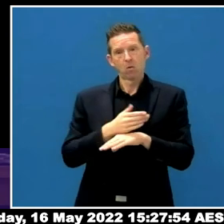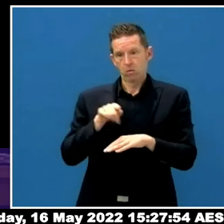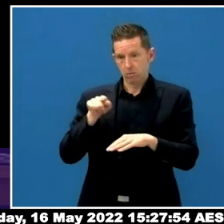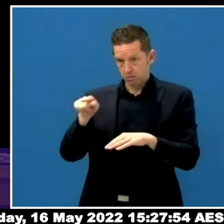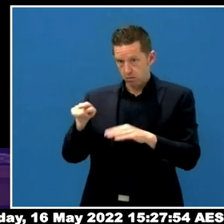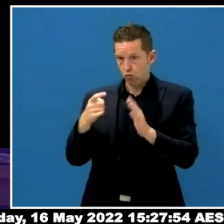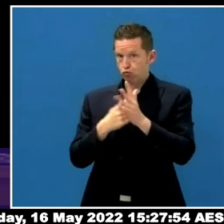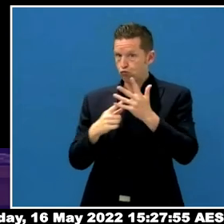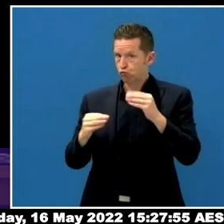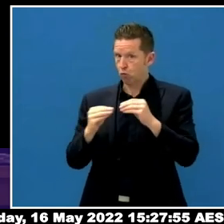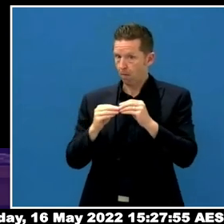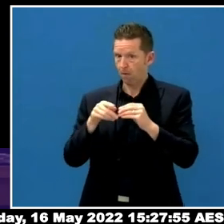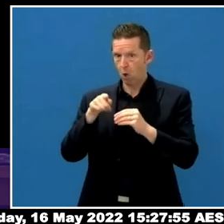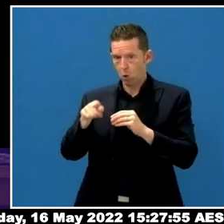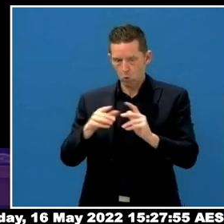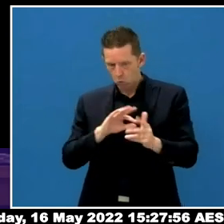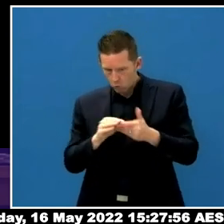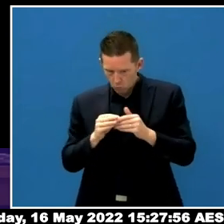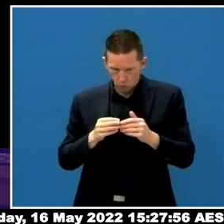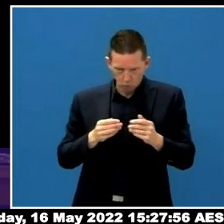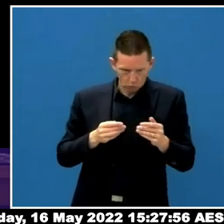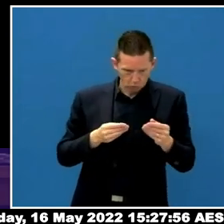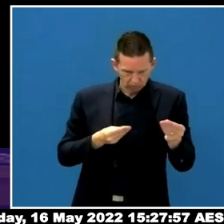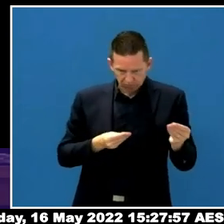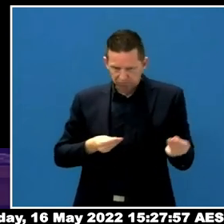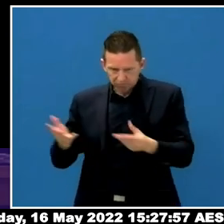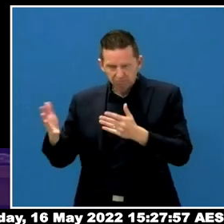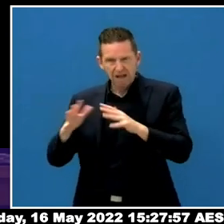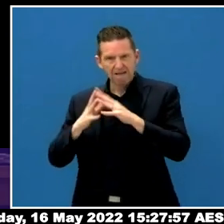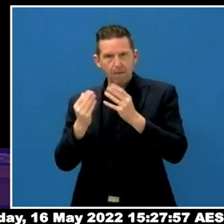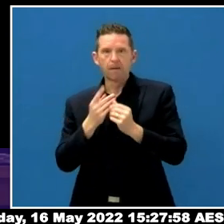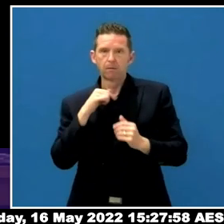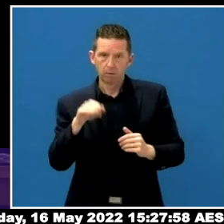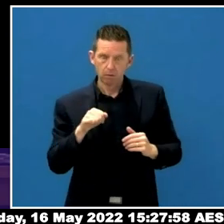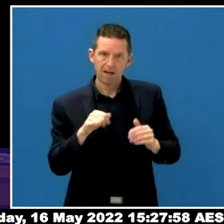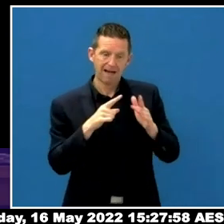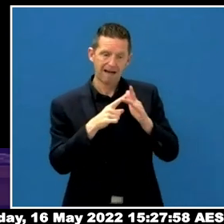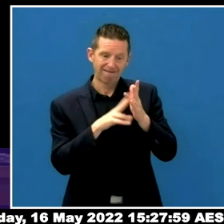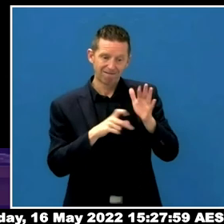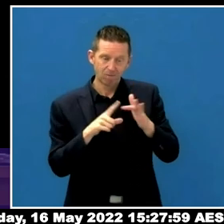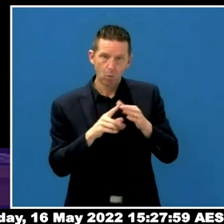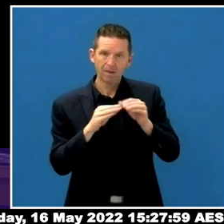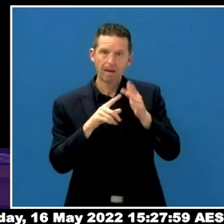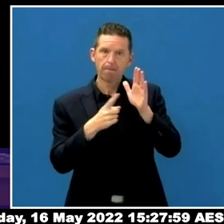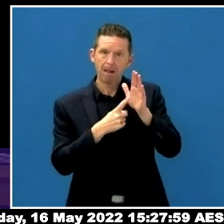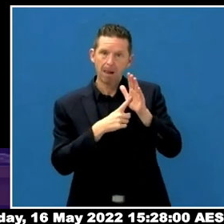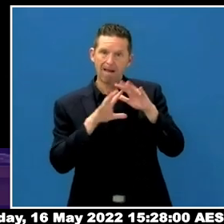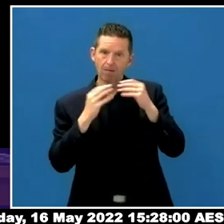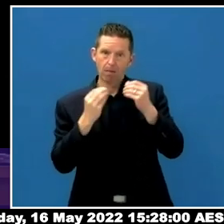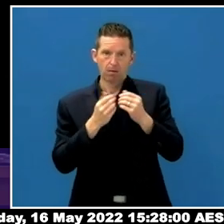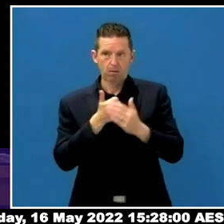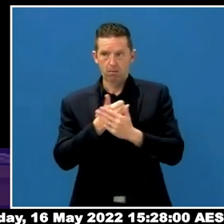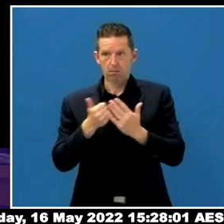Yes. MR FOGARTY: So invoices and billings from Afford were sent to regularly, monthly? ROB: We never got them directly.